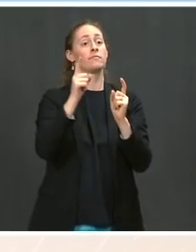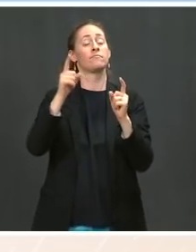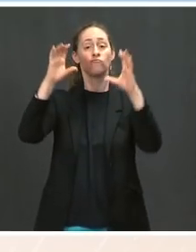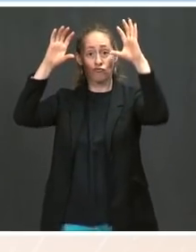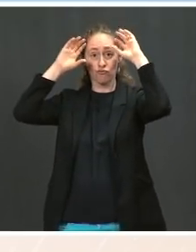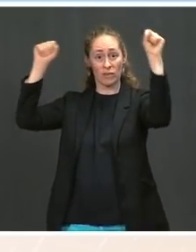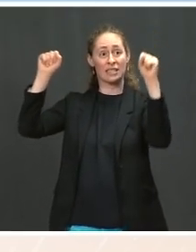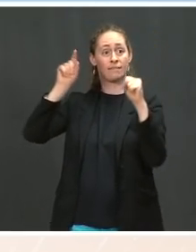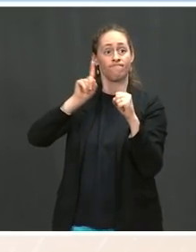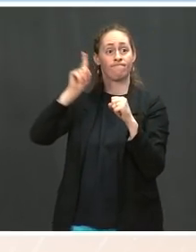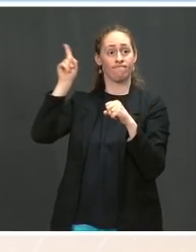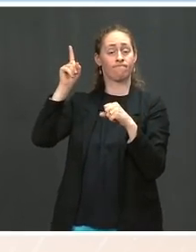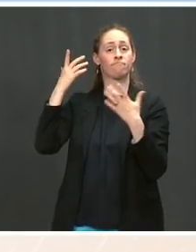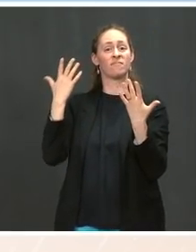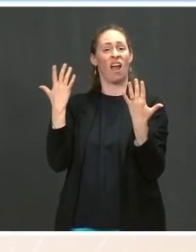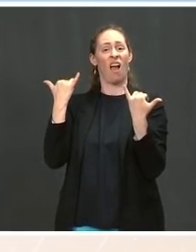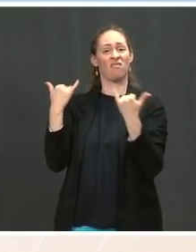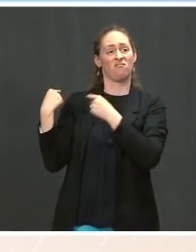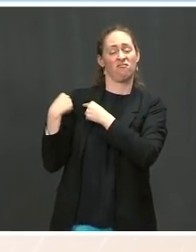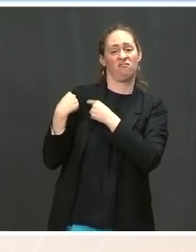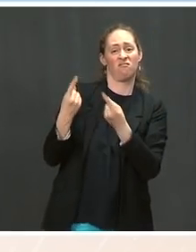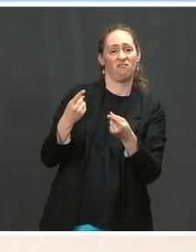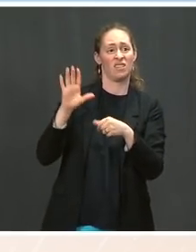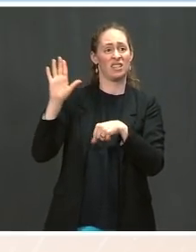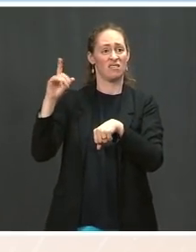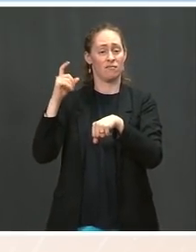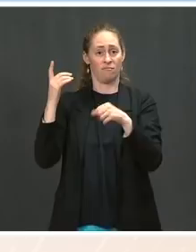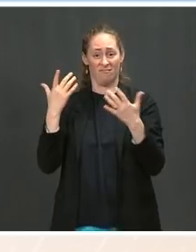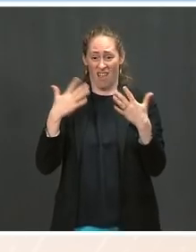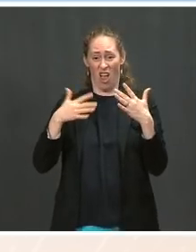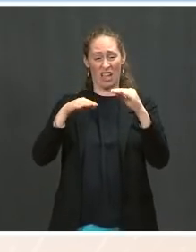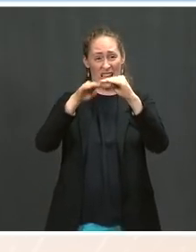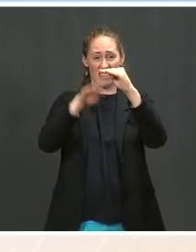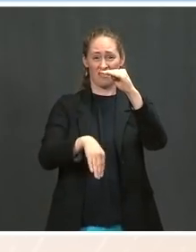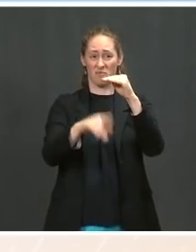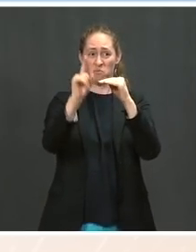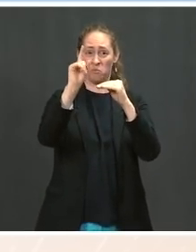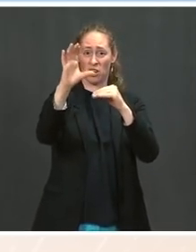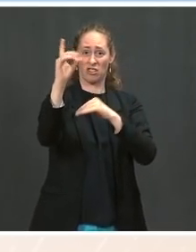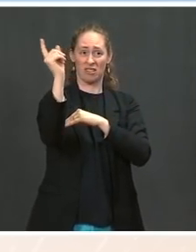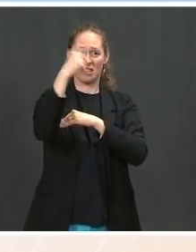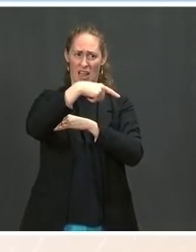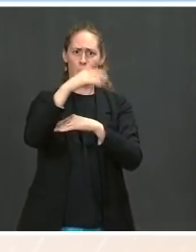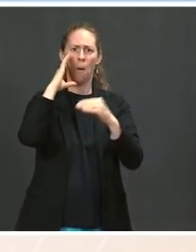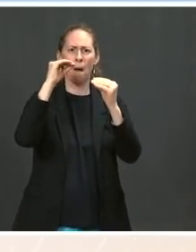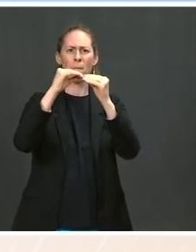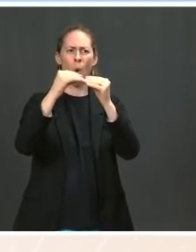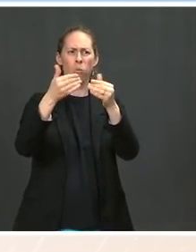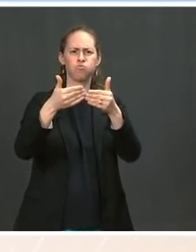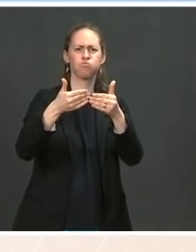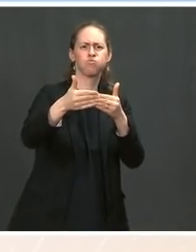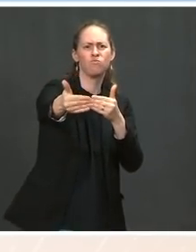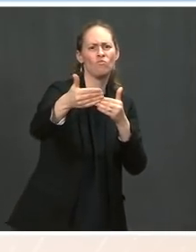And we are less than 100 days in; there's more to come. Right now, our focus is on working toward getting that legislation passed.